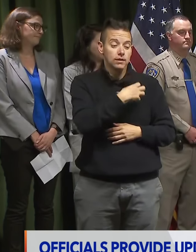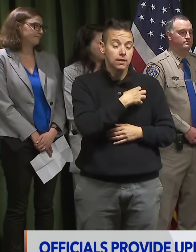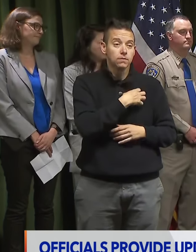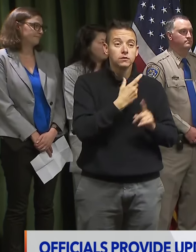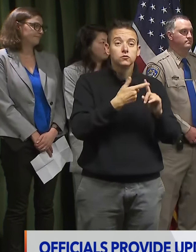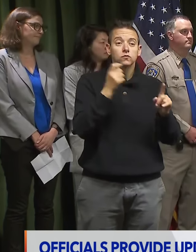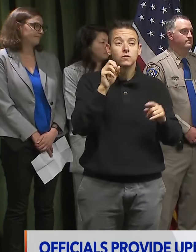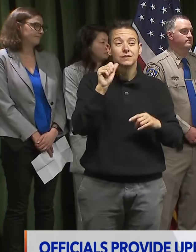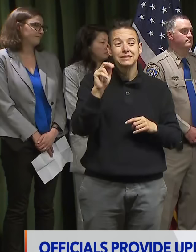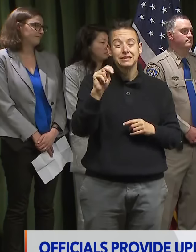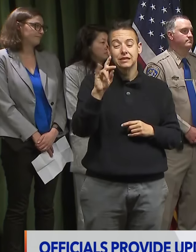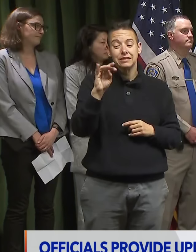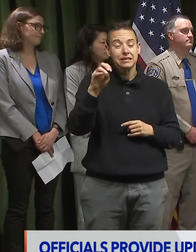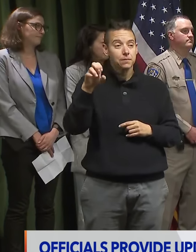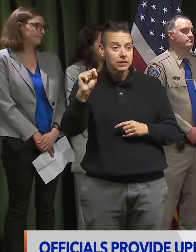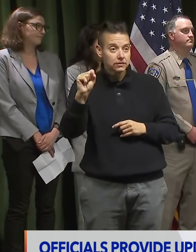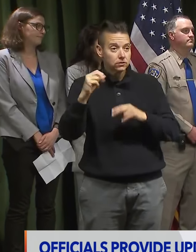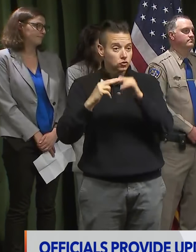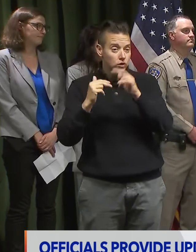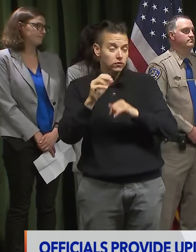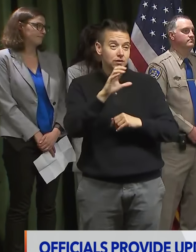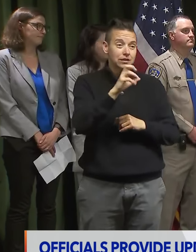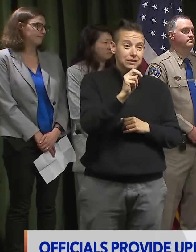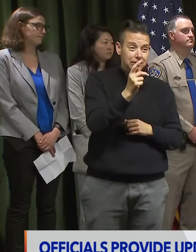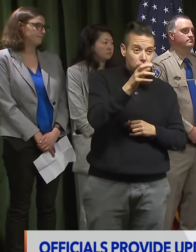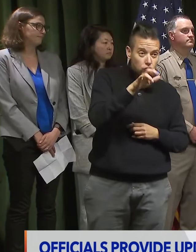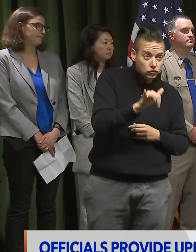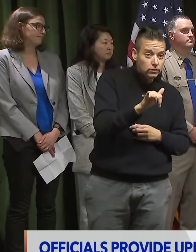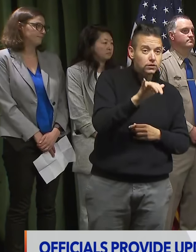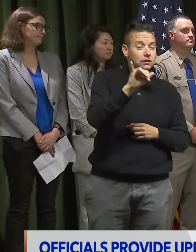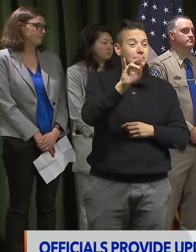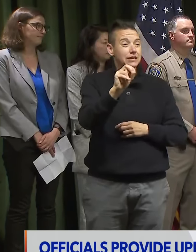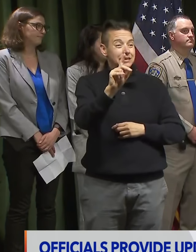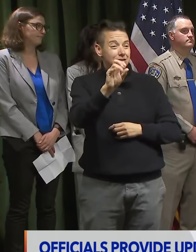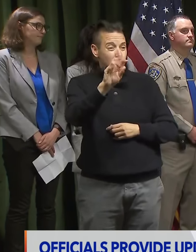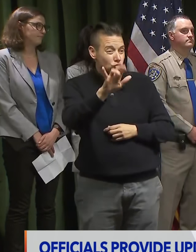THIS DAY AND AGE OUR FRIDAY AND CYBER CRIMES BUREAU. AND